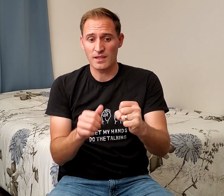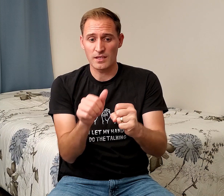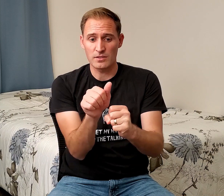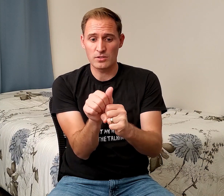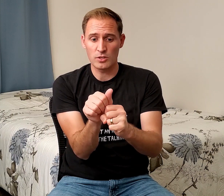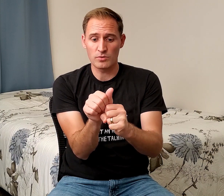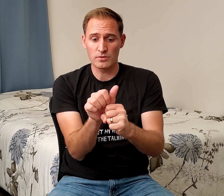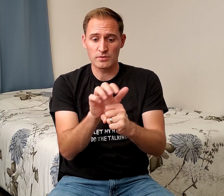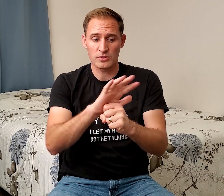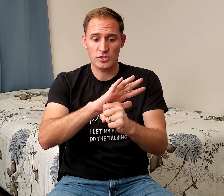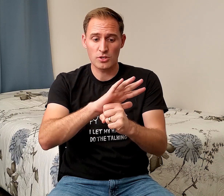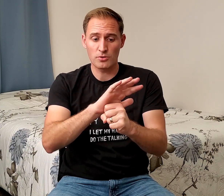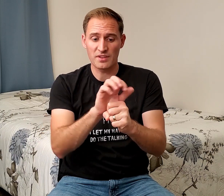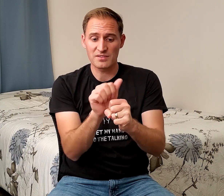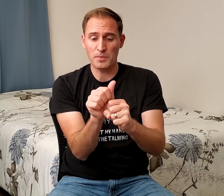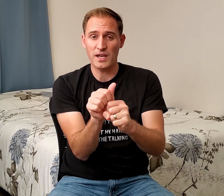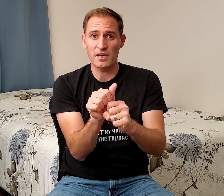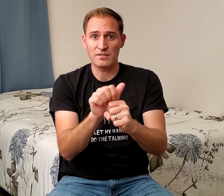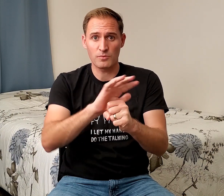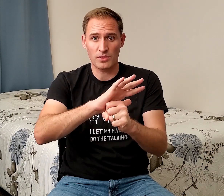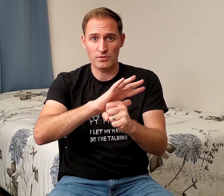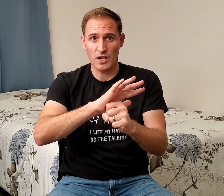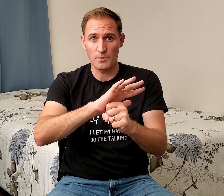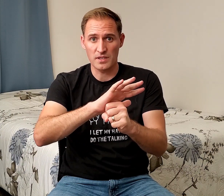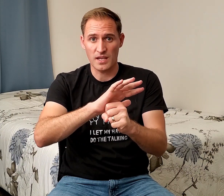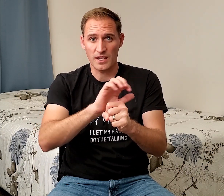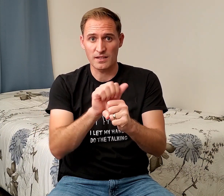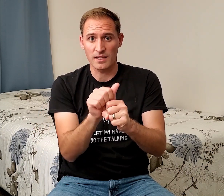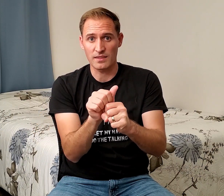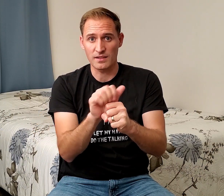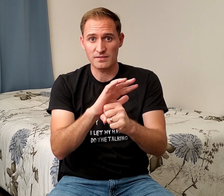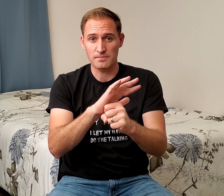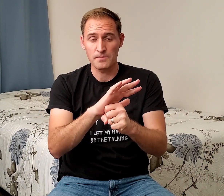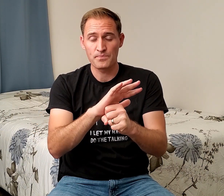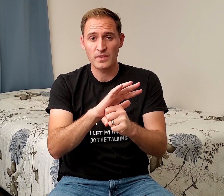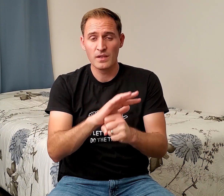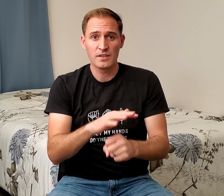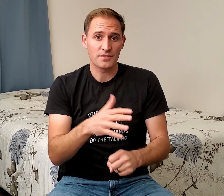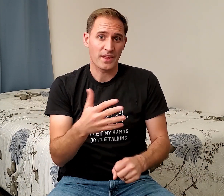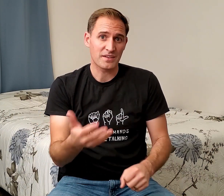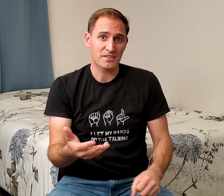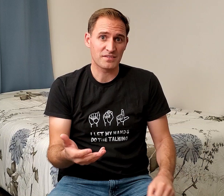then you will show the spikes with your dominant hand like this. So that is the